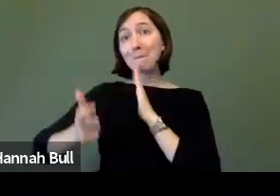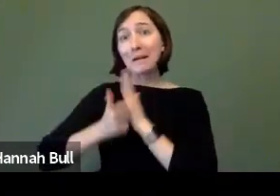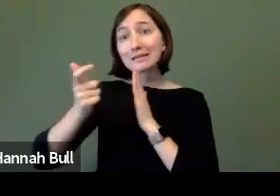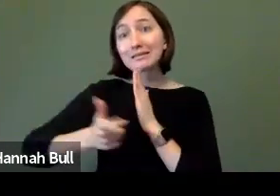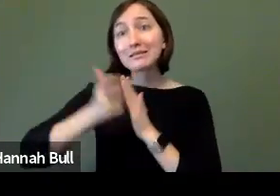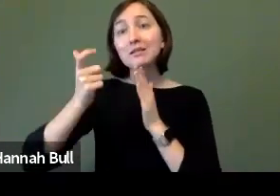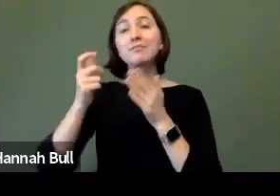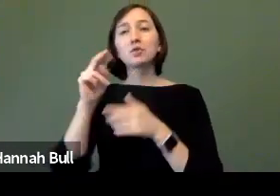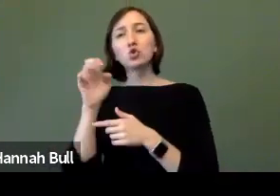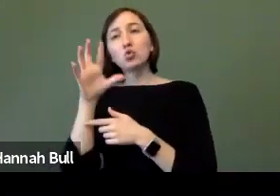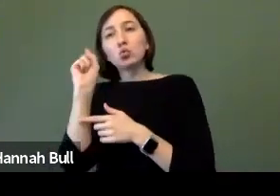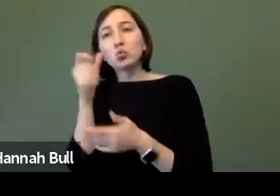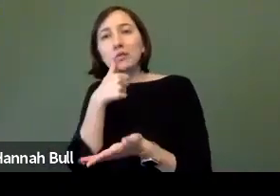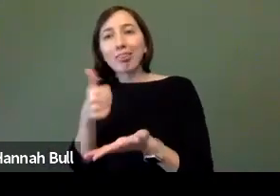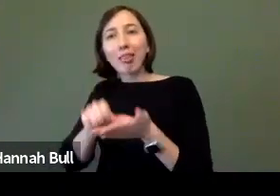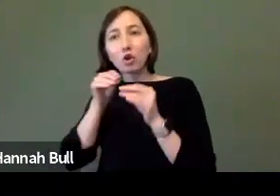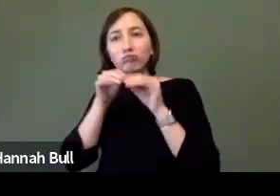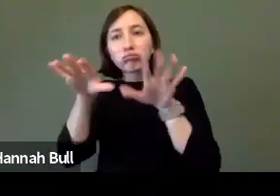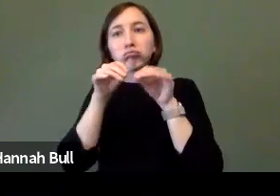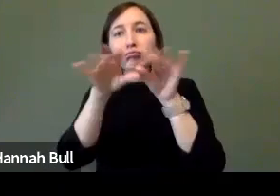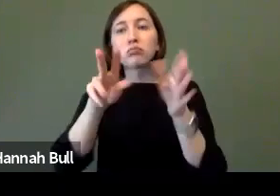and also function as a grant maker.